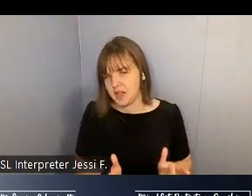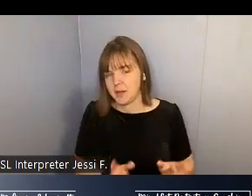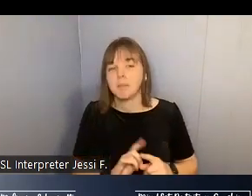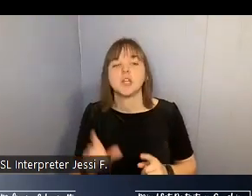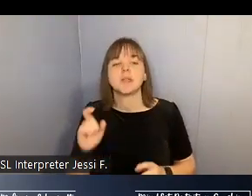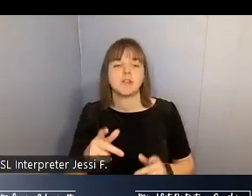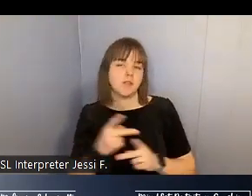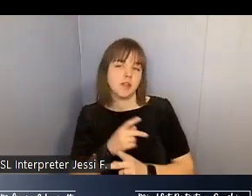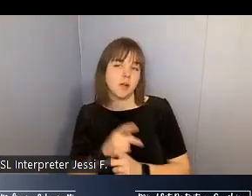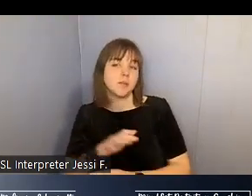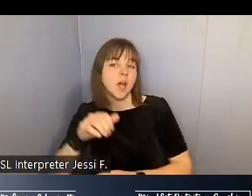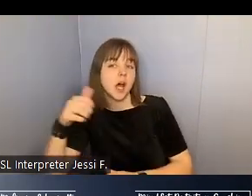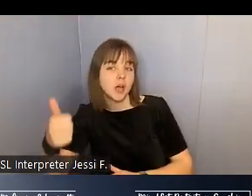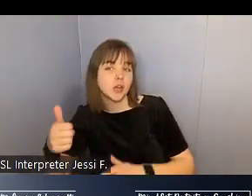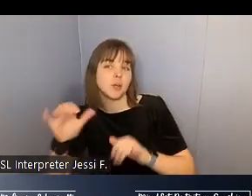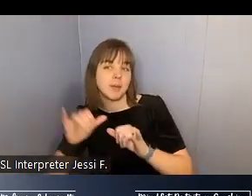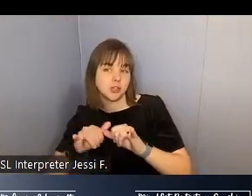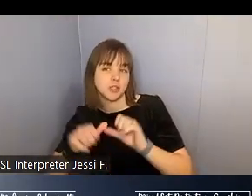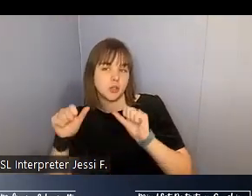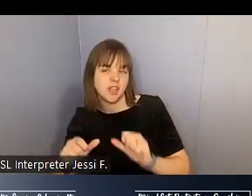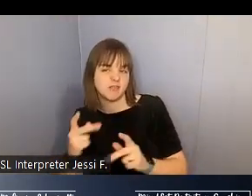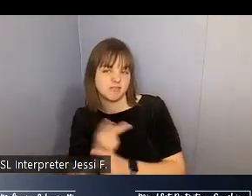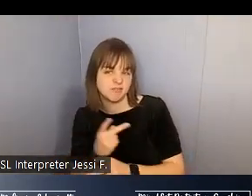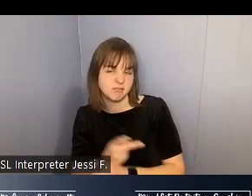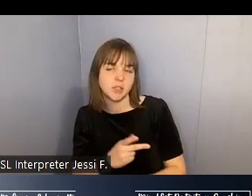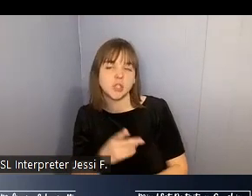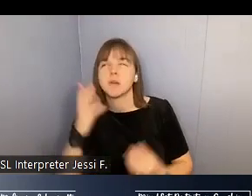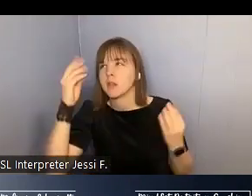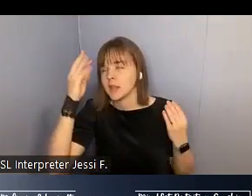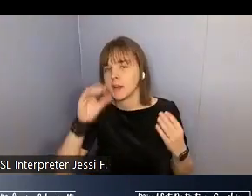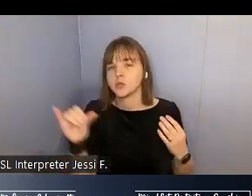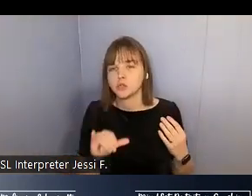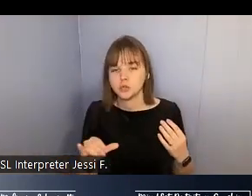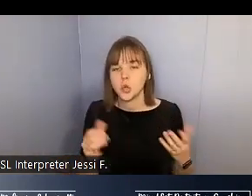And these are our non-scale victories. So start to think about-- you can put them in the chat-- what are the things